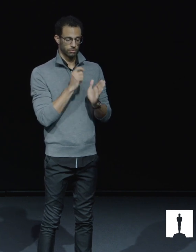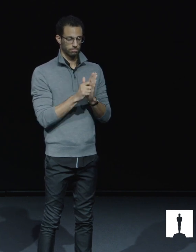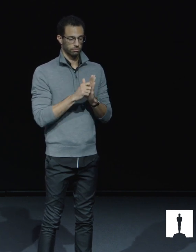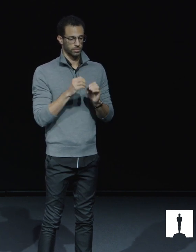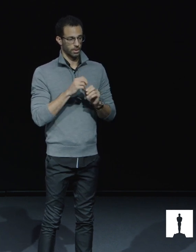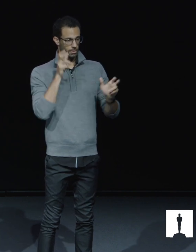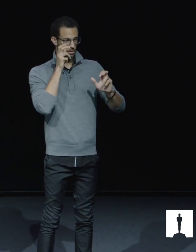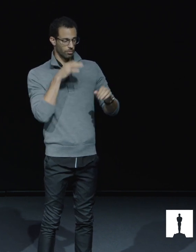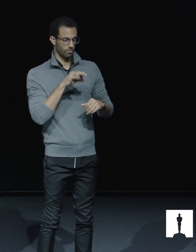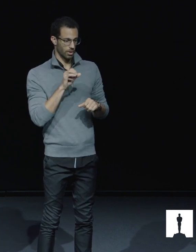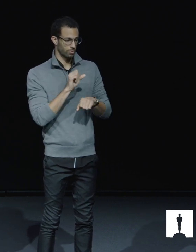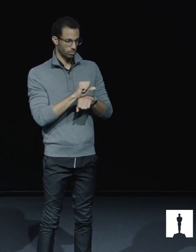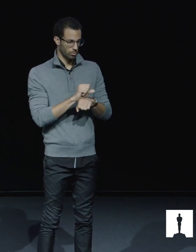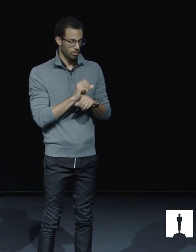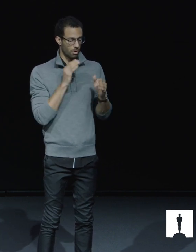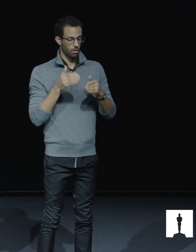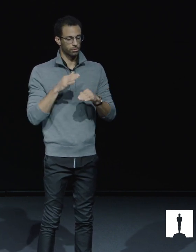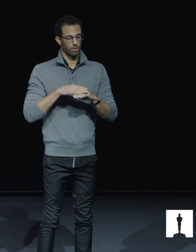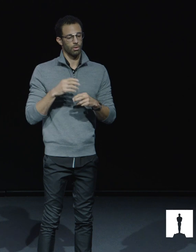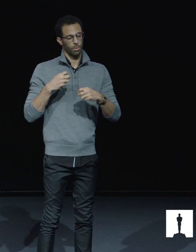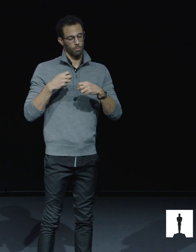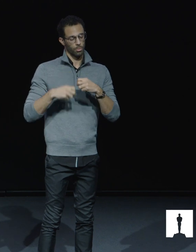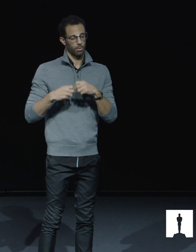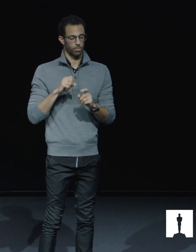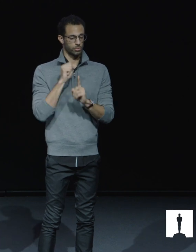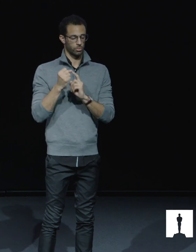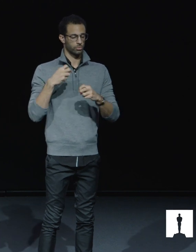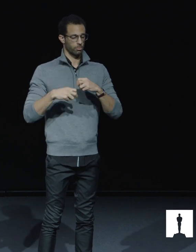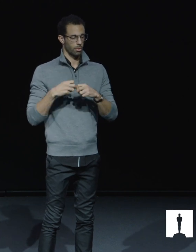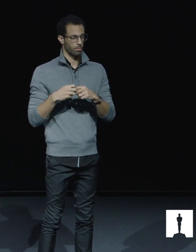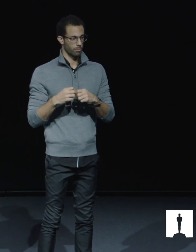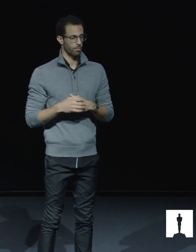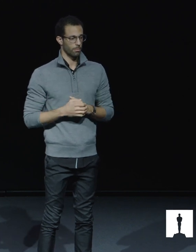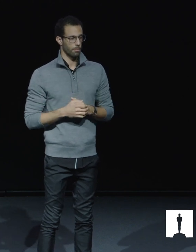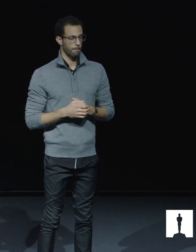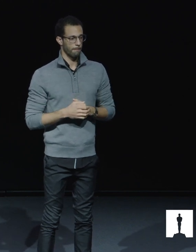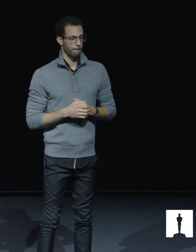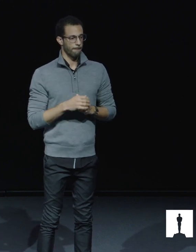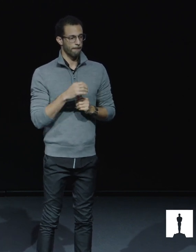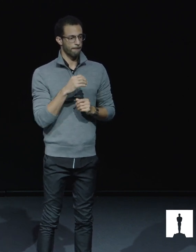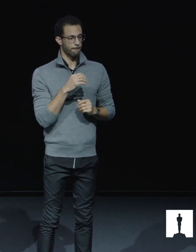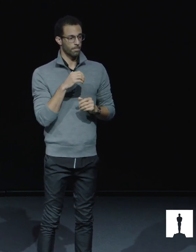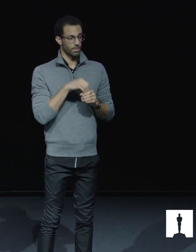on the social-problem film, particularly Norman Jewison's 1967 film IN THE HEAT OF THE NIGHT.